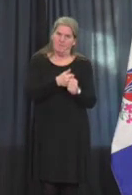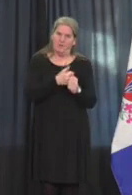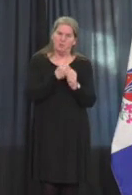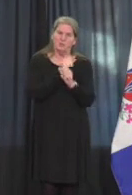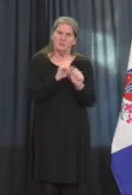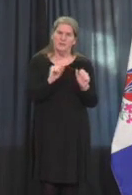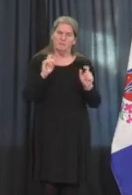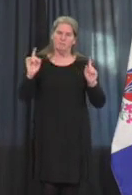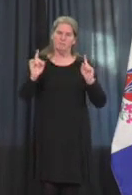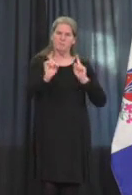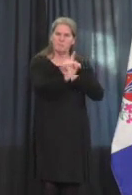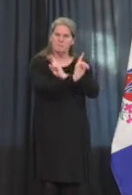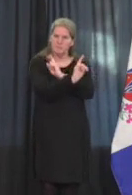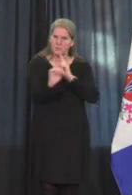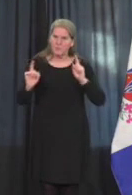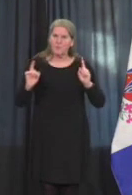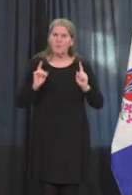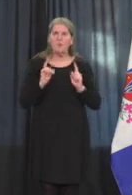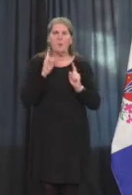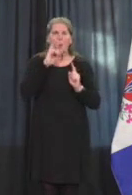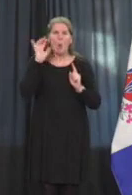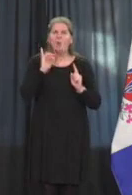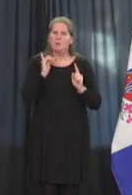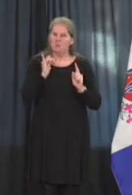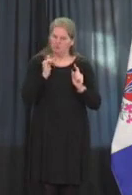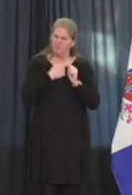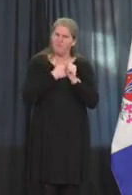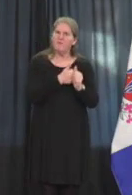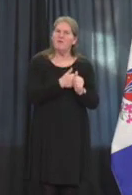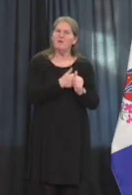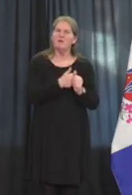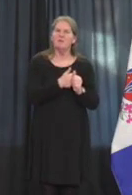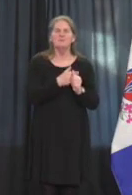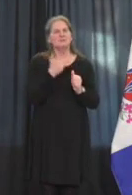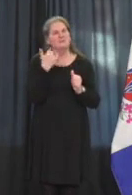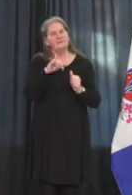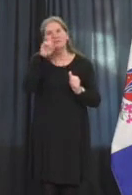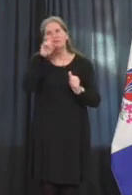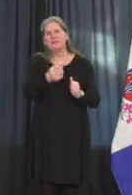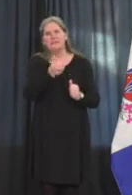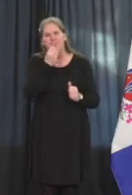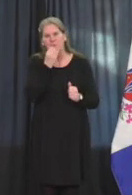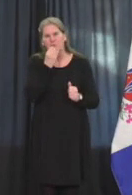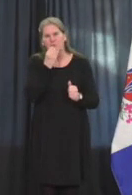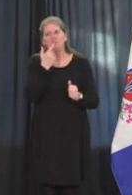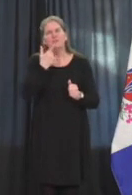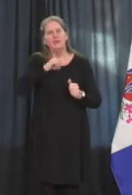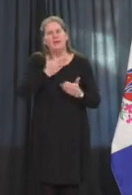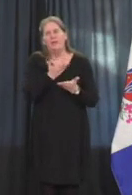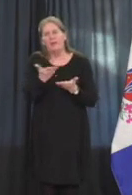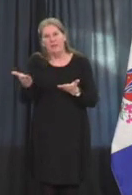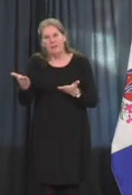HOW THOSE CAN BE DONE. PEOPLE DO NEED TO GET FOOD. THEY NEED TO GET ESSENTIAL SUPPLIES. THEY NEED TO GET MEDICATION.